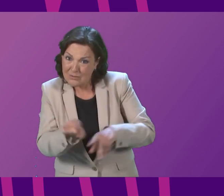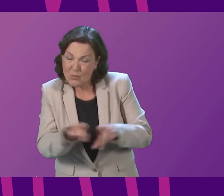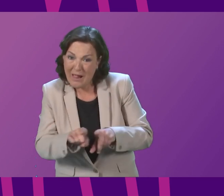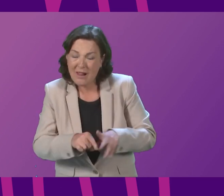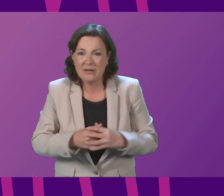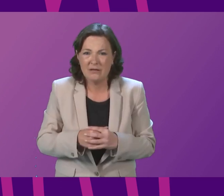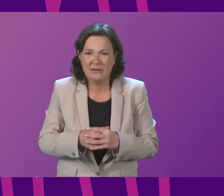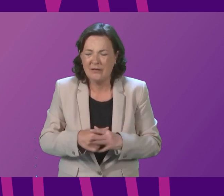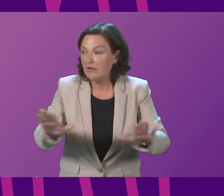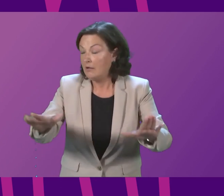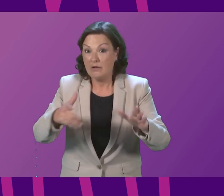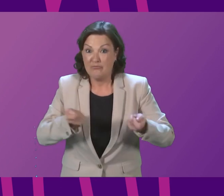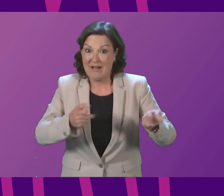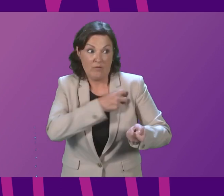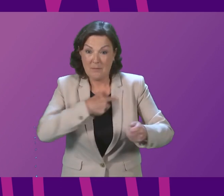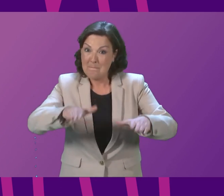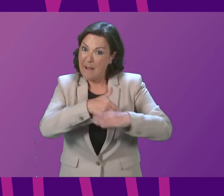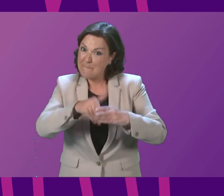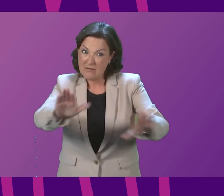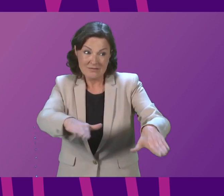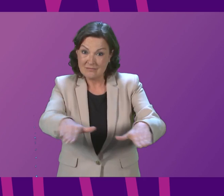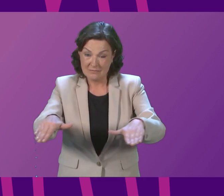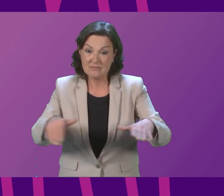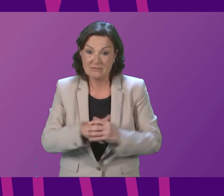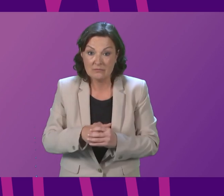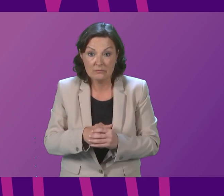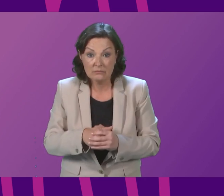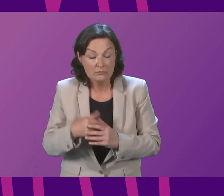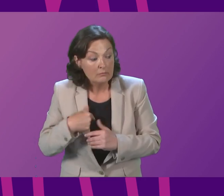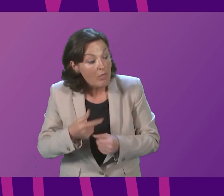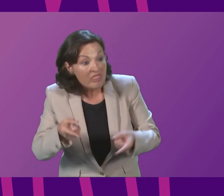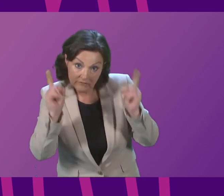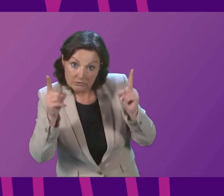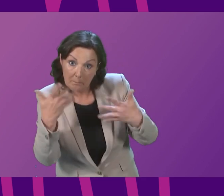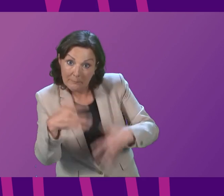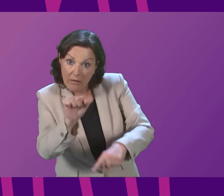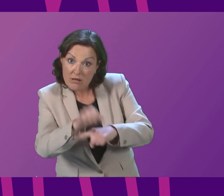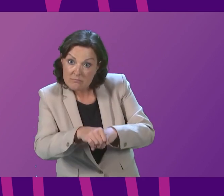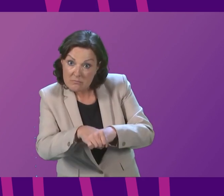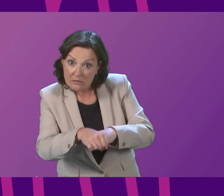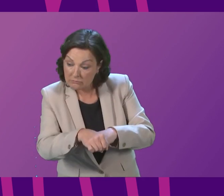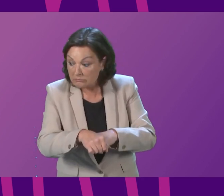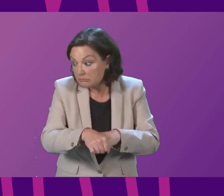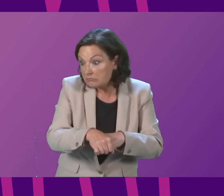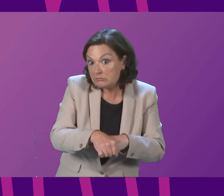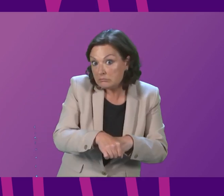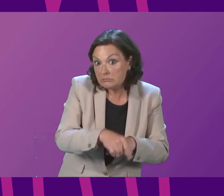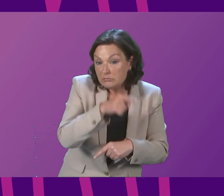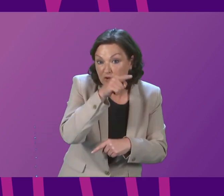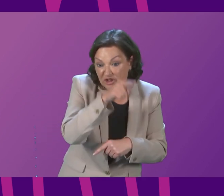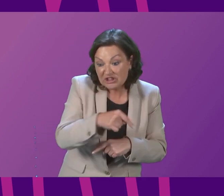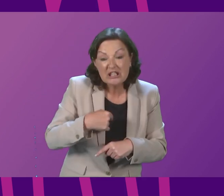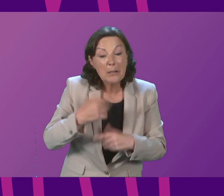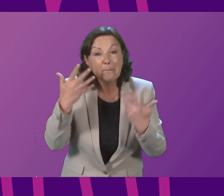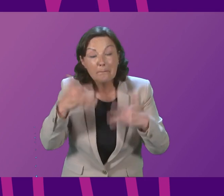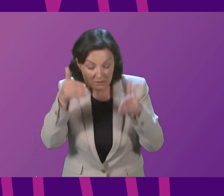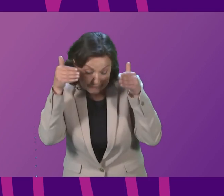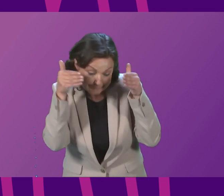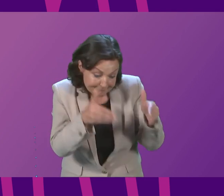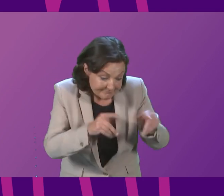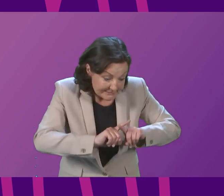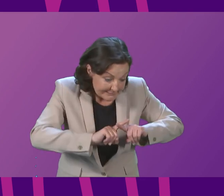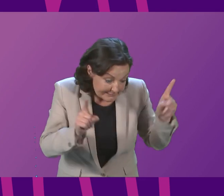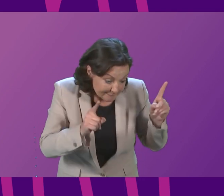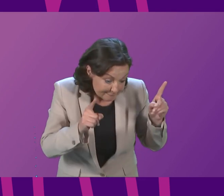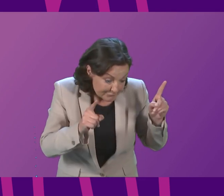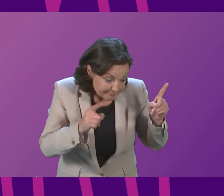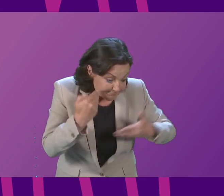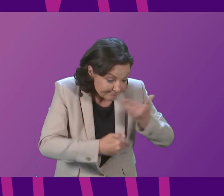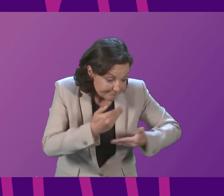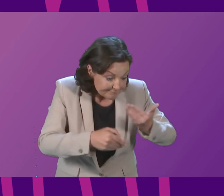She took her “eye off the ball”, and people lost their lives.